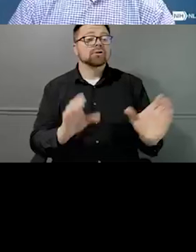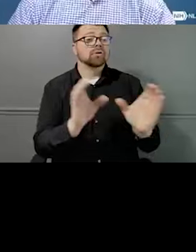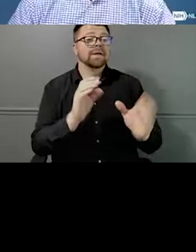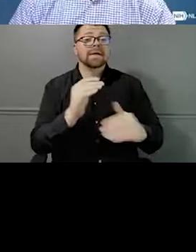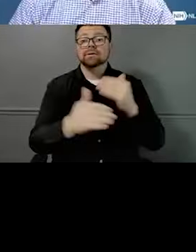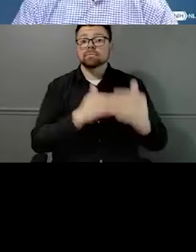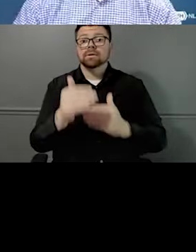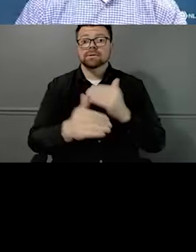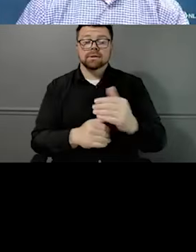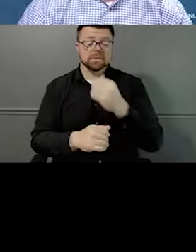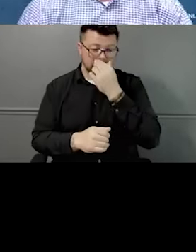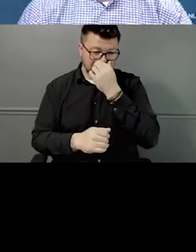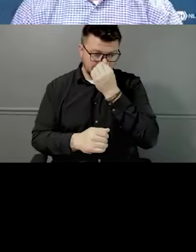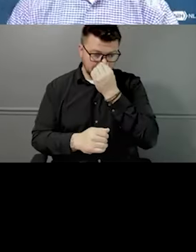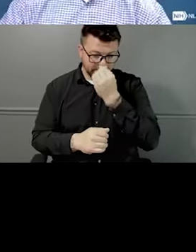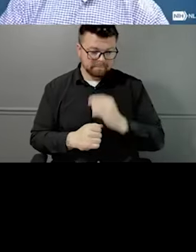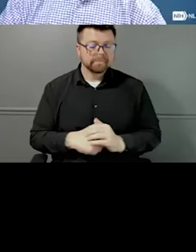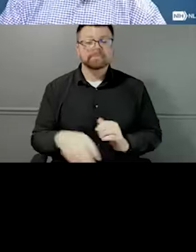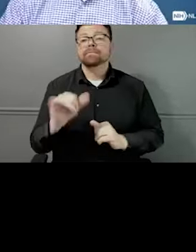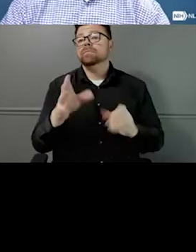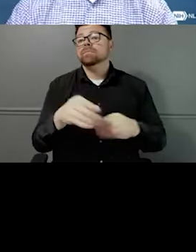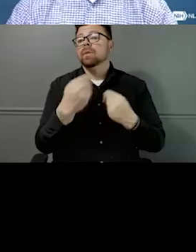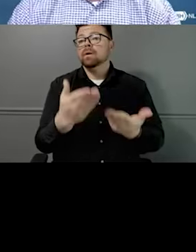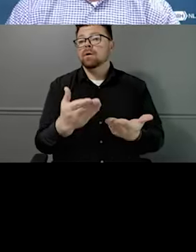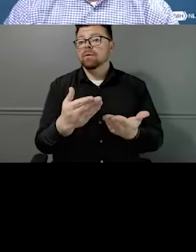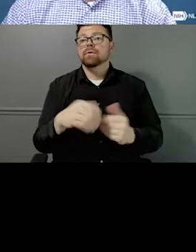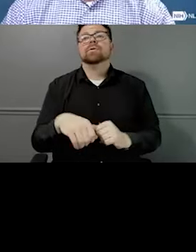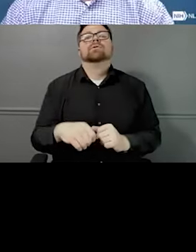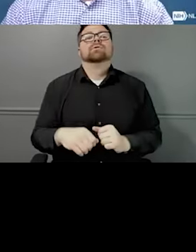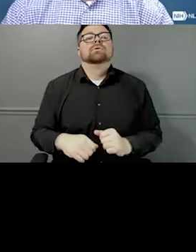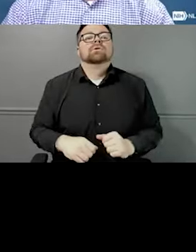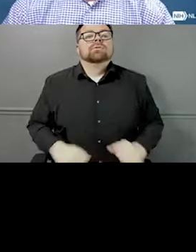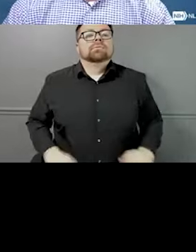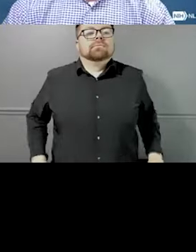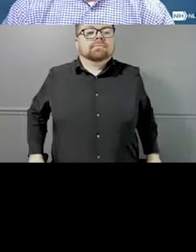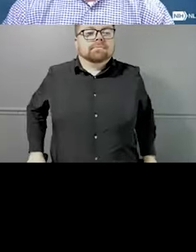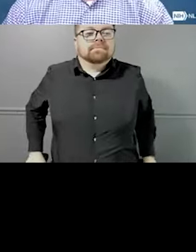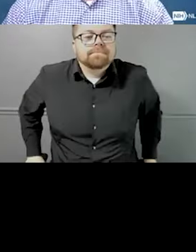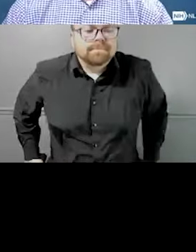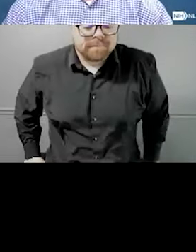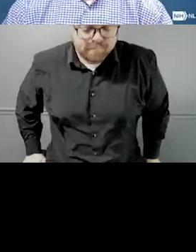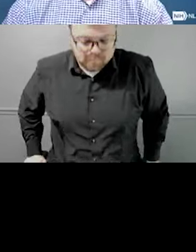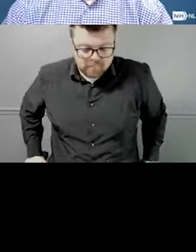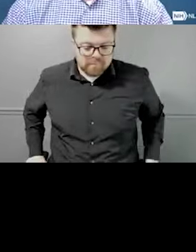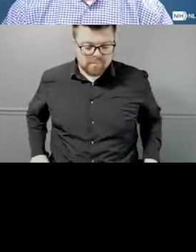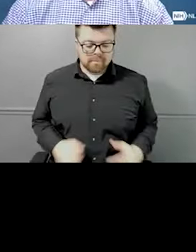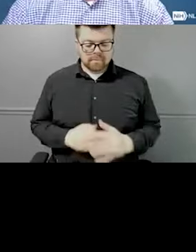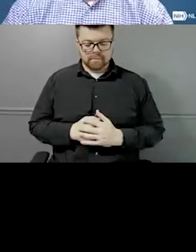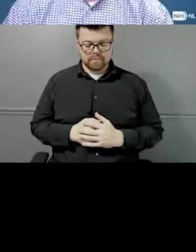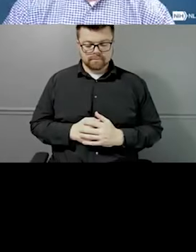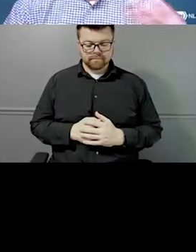We also offer a delegation feature in SciENcv so that staff can help